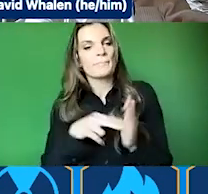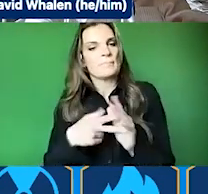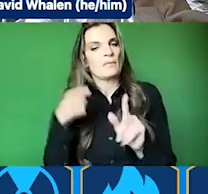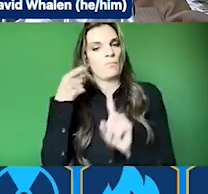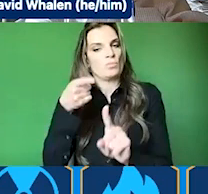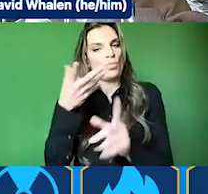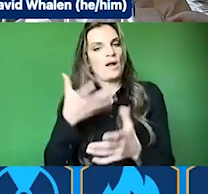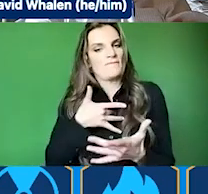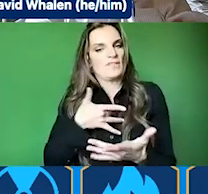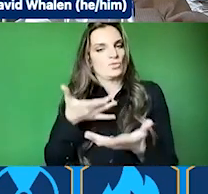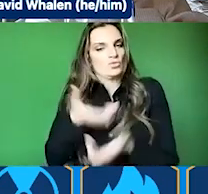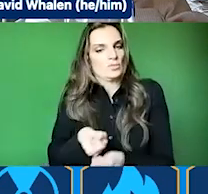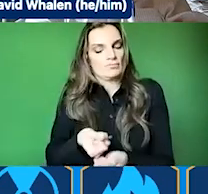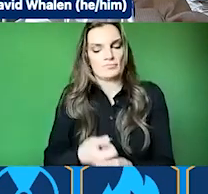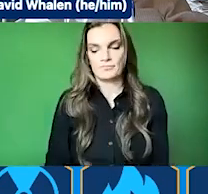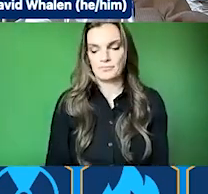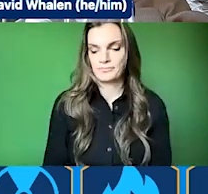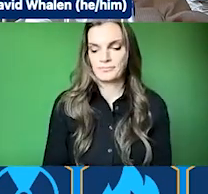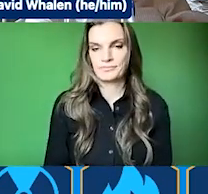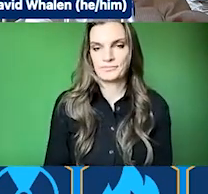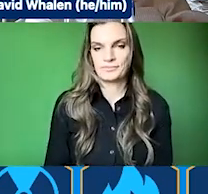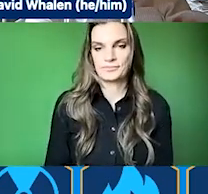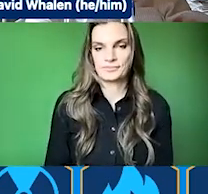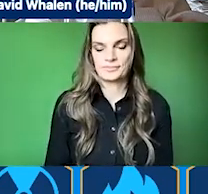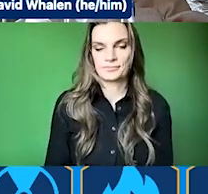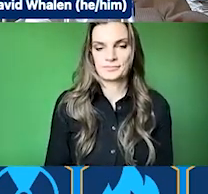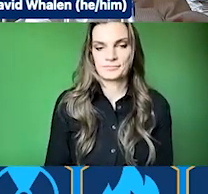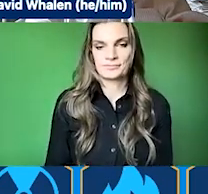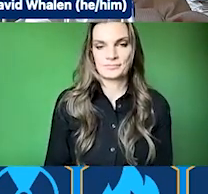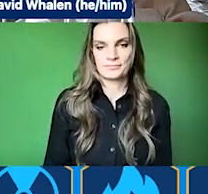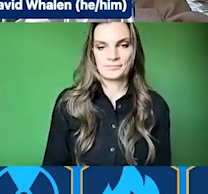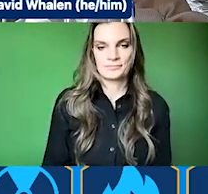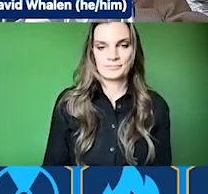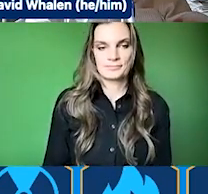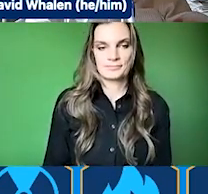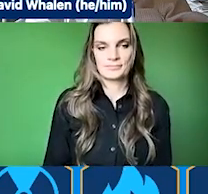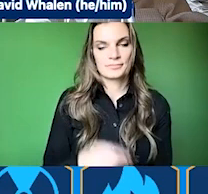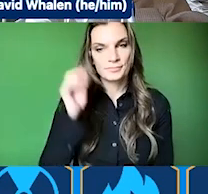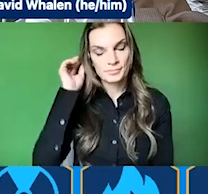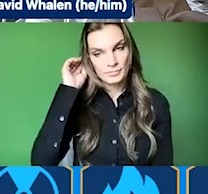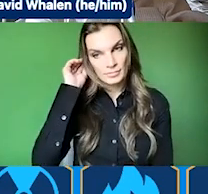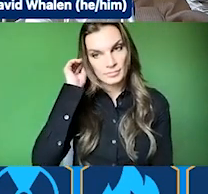with communities. Okay so this next slide is